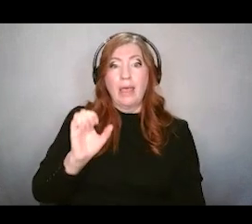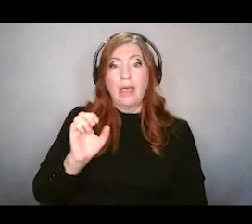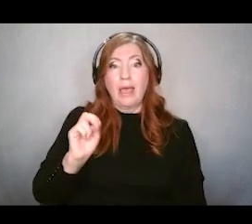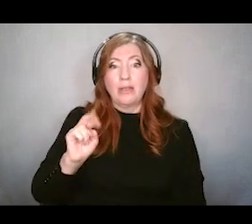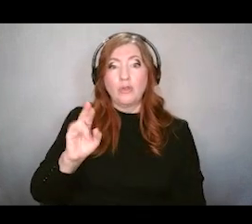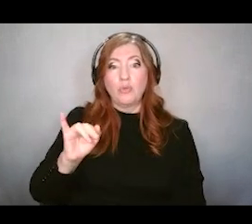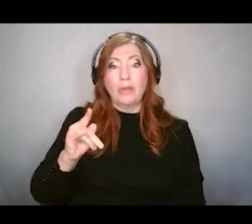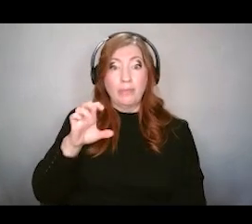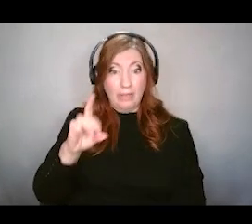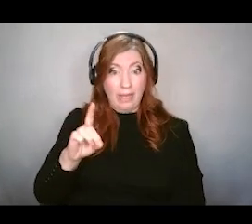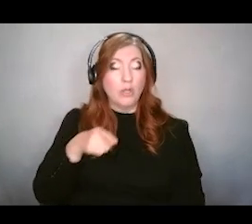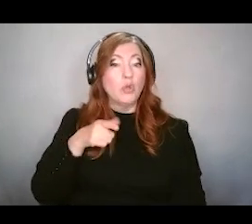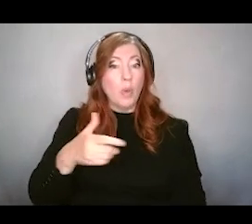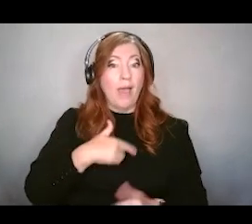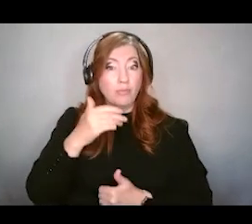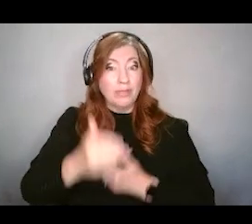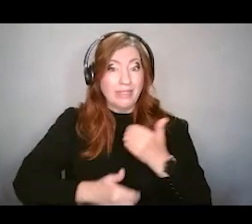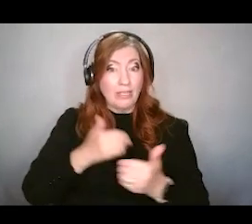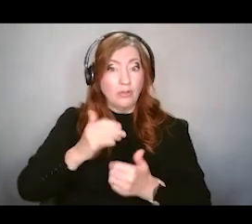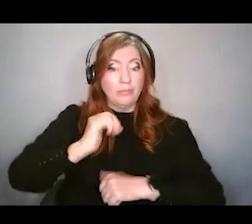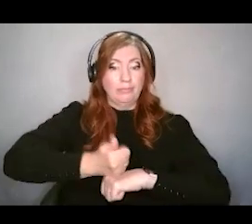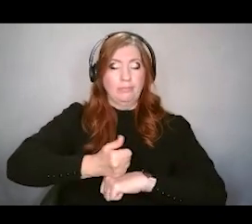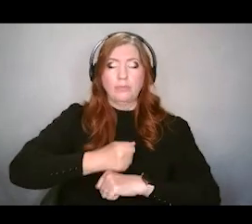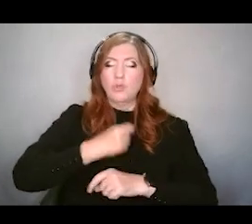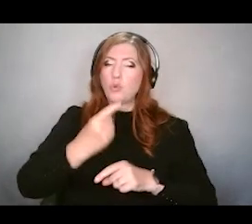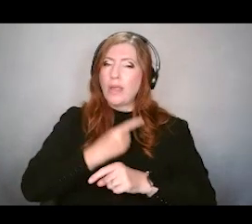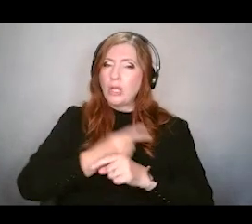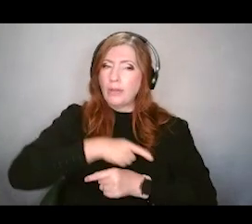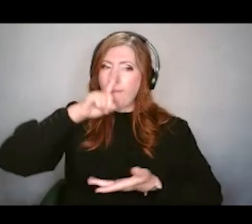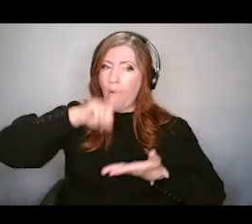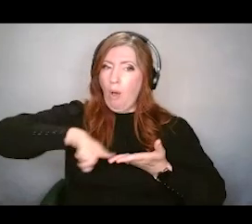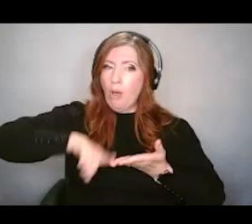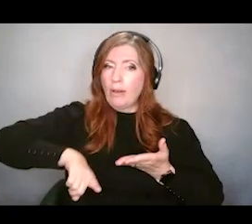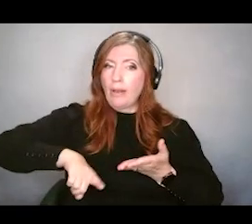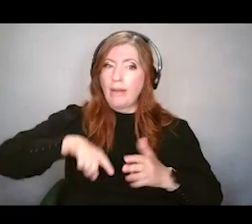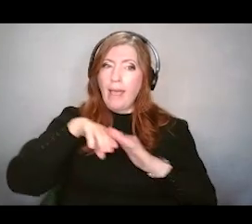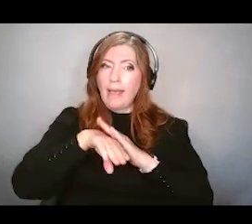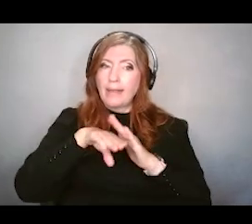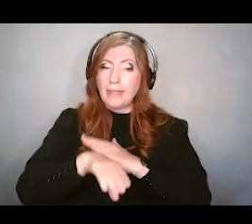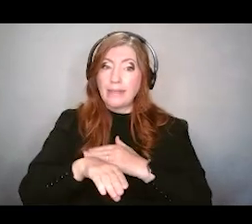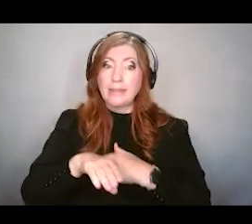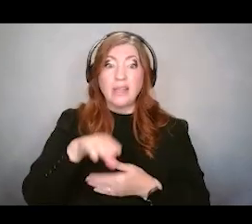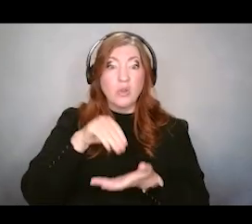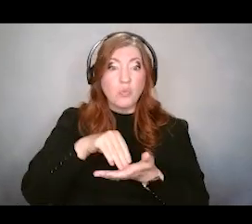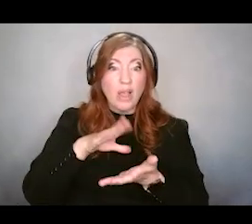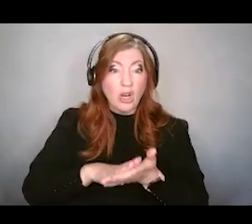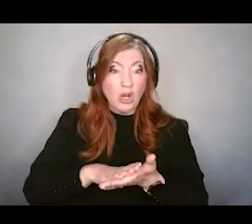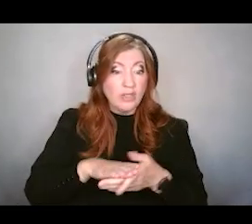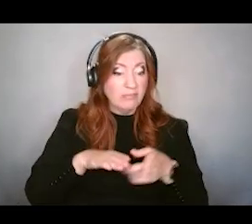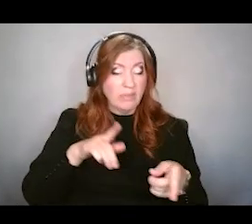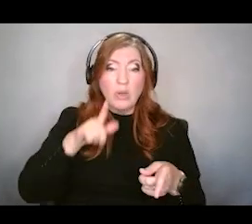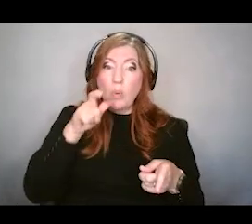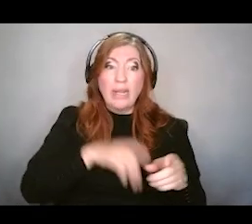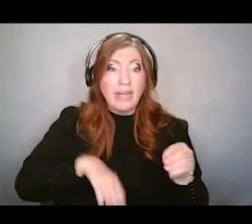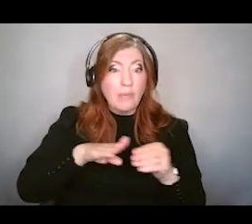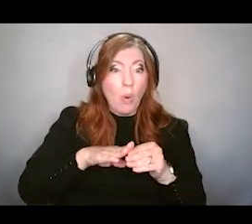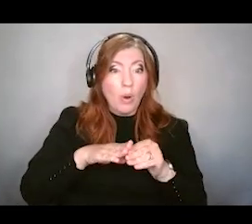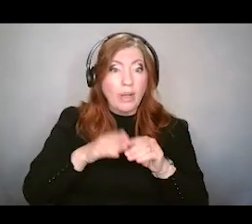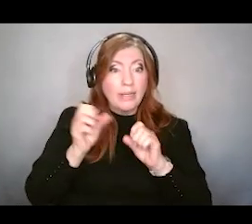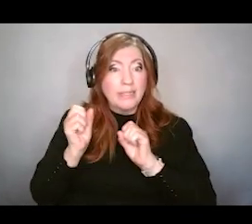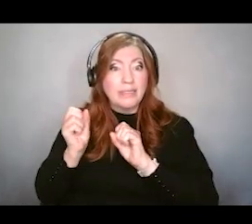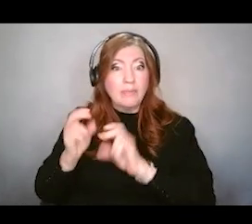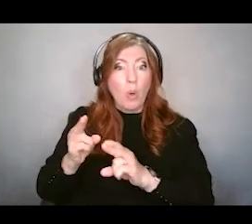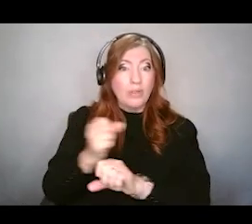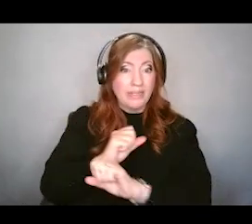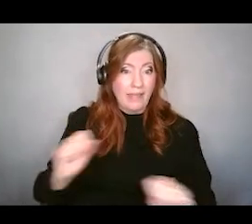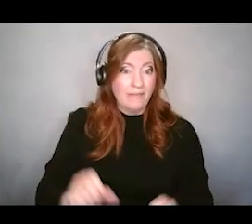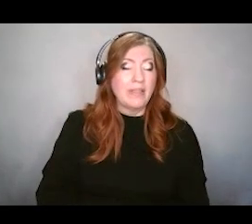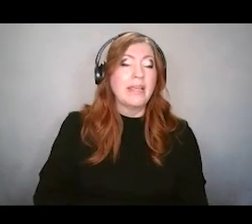place to regularly audit access and dispose of records safely when they’re no longer needed.